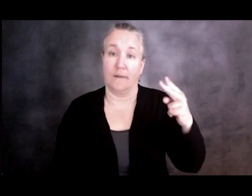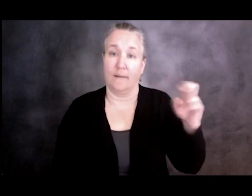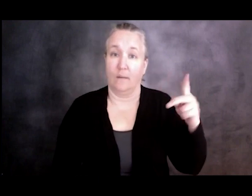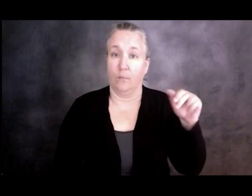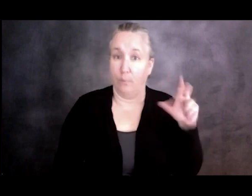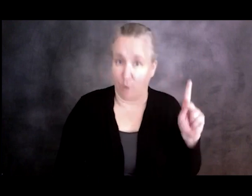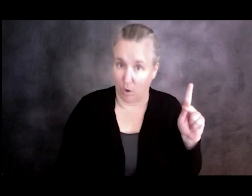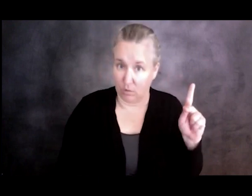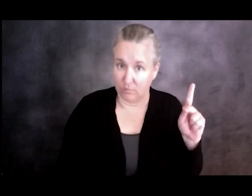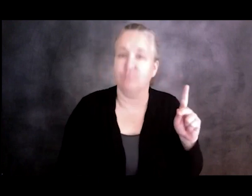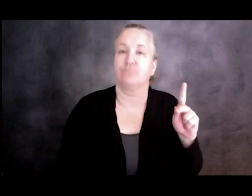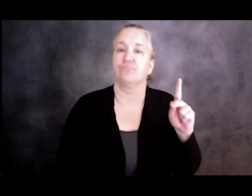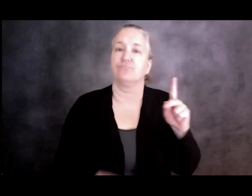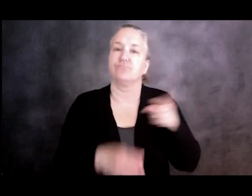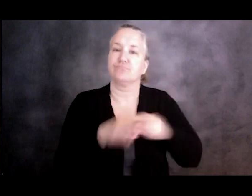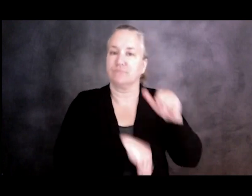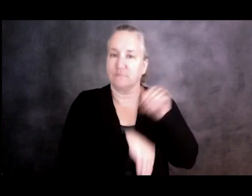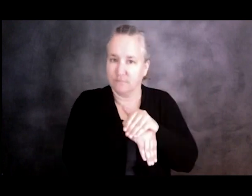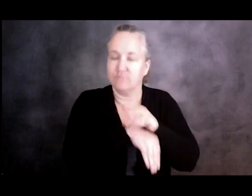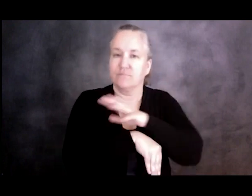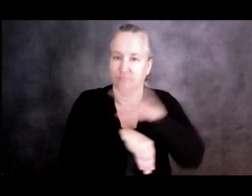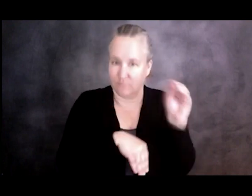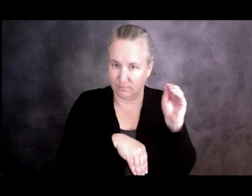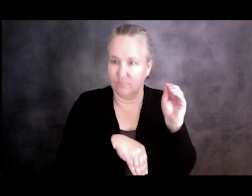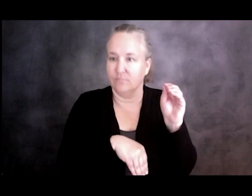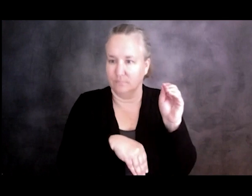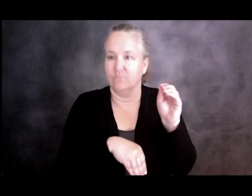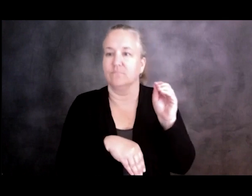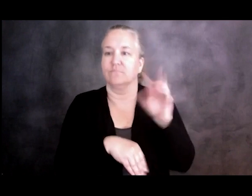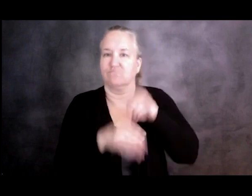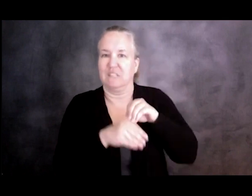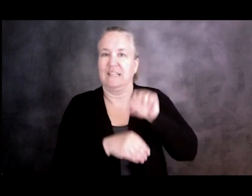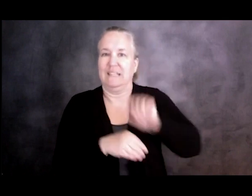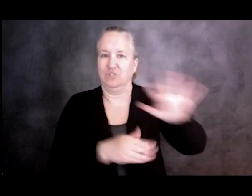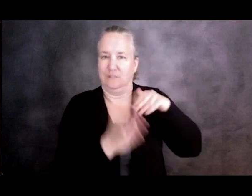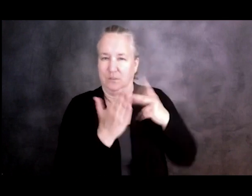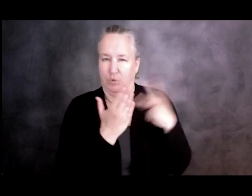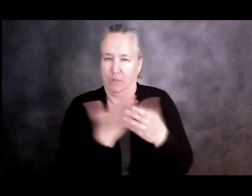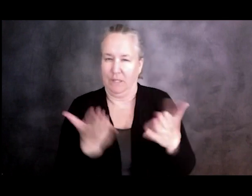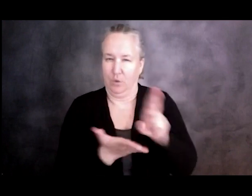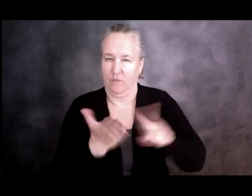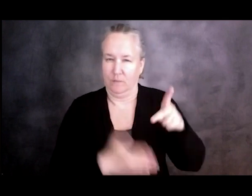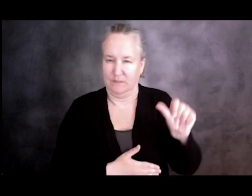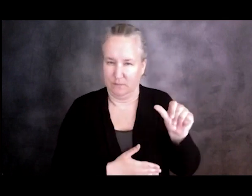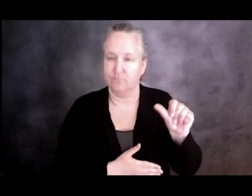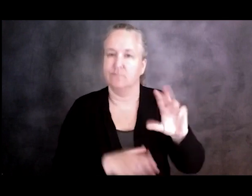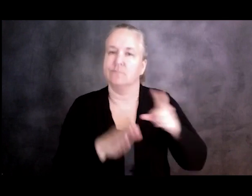Committee of the Asian-American Studies Program at the University of Pennsylvania. She specializes in modern and contemporary American